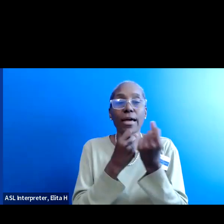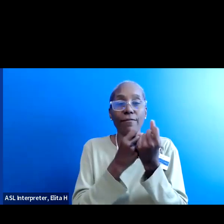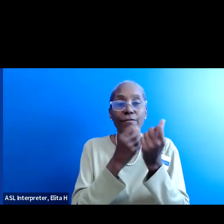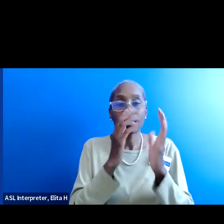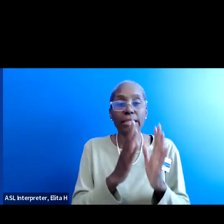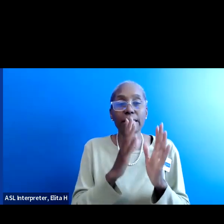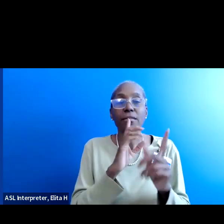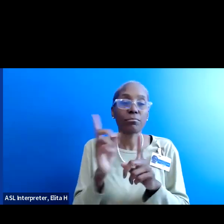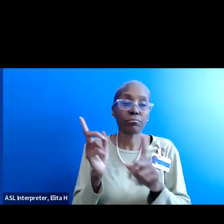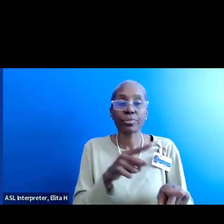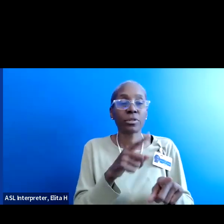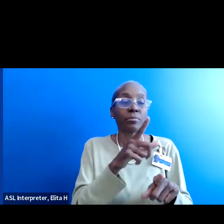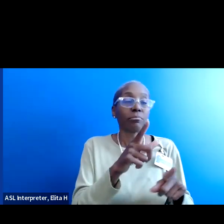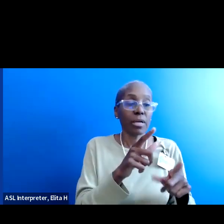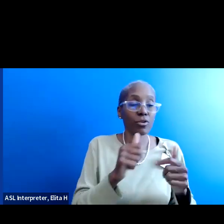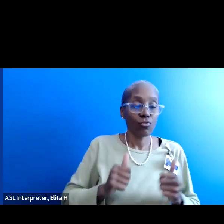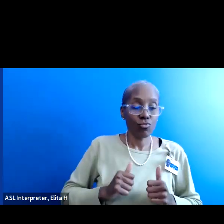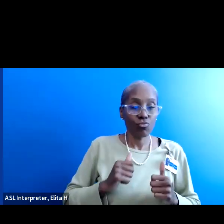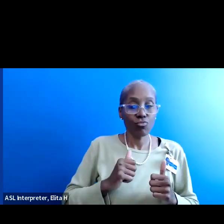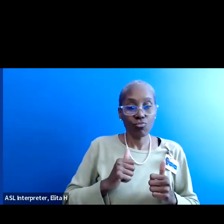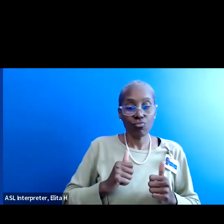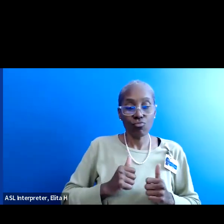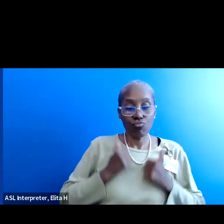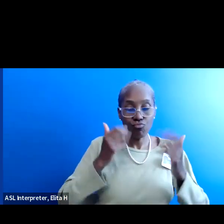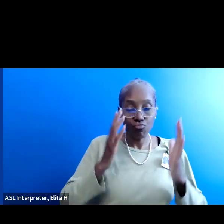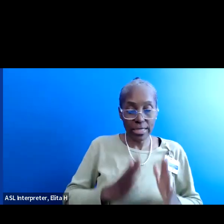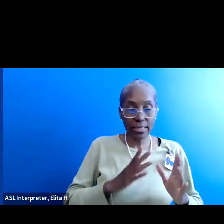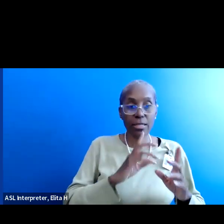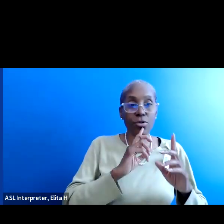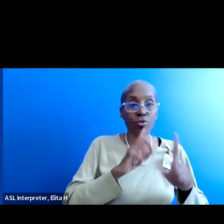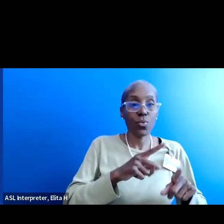resident goals for complaint resolution and federal disclosure requirements.